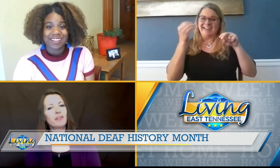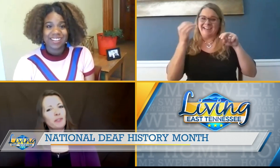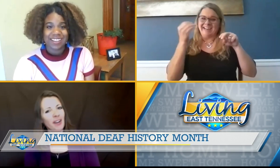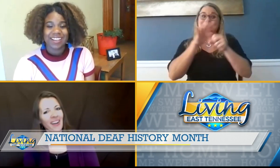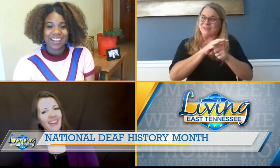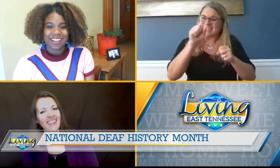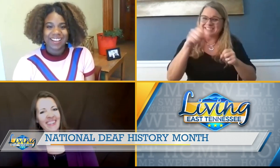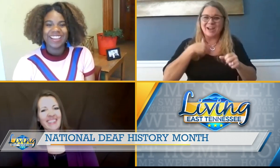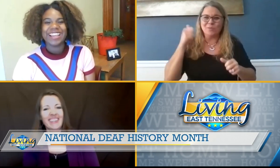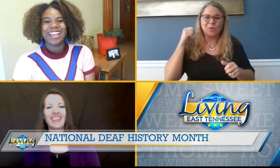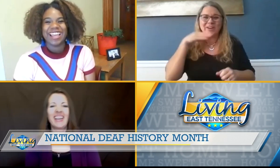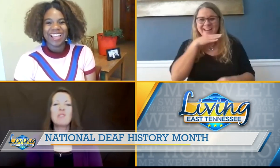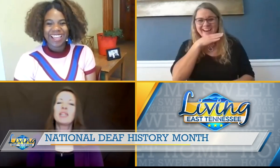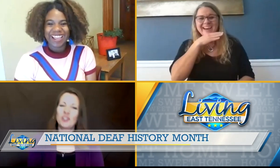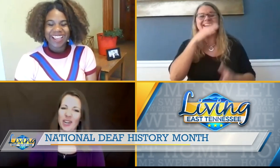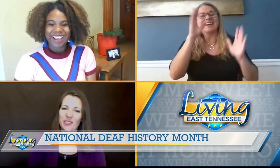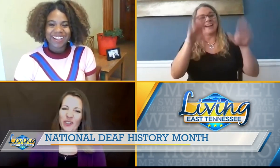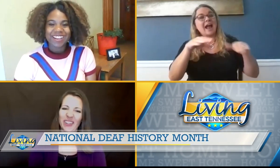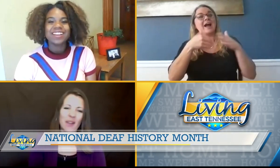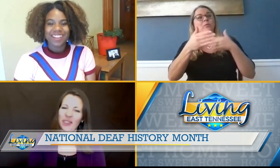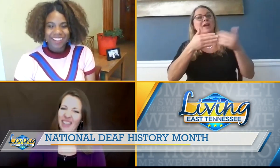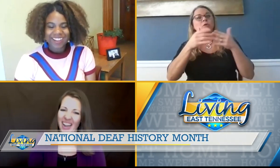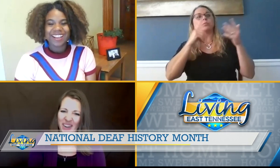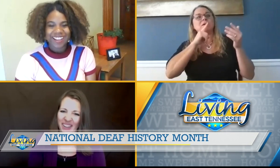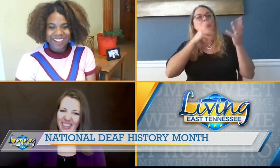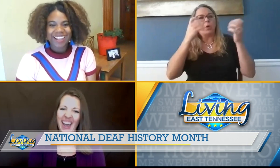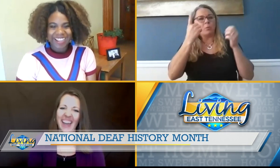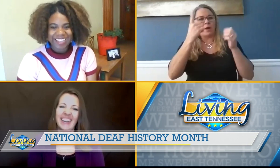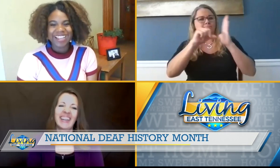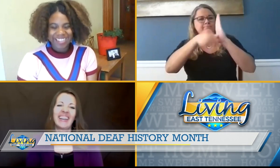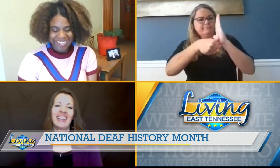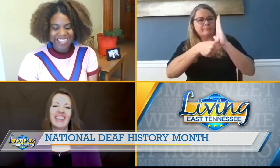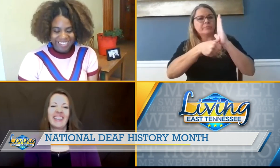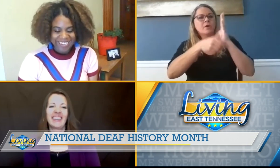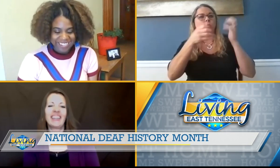PANDEMIC GOING ON .